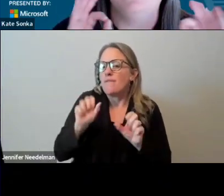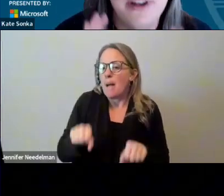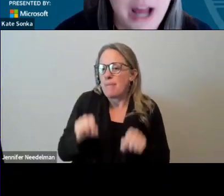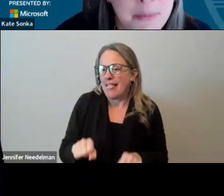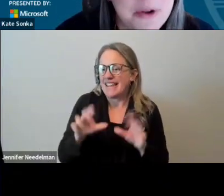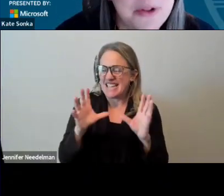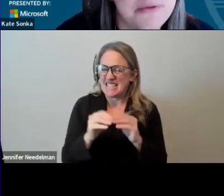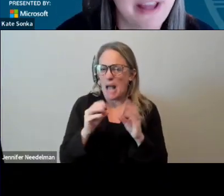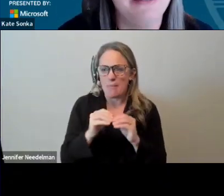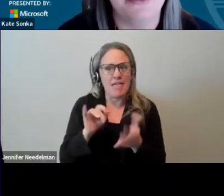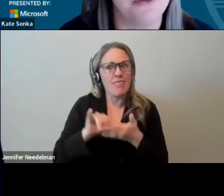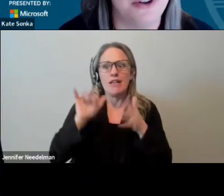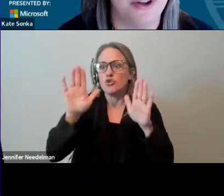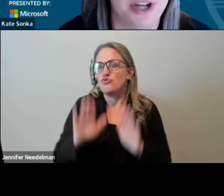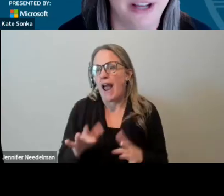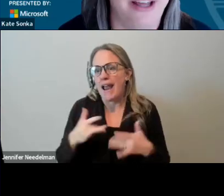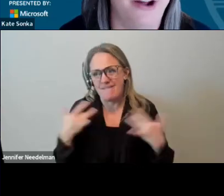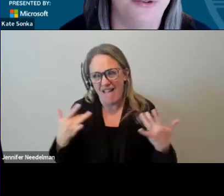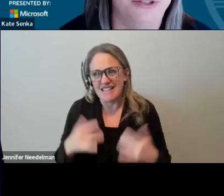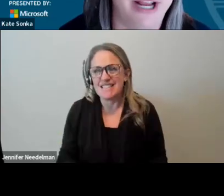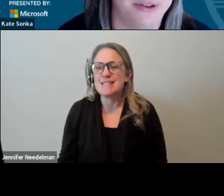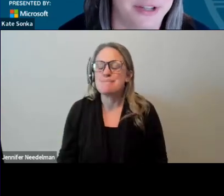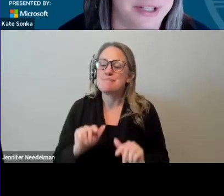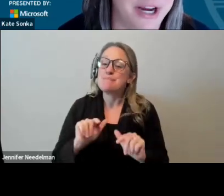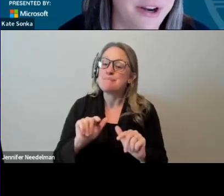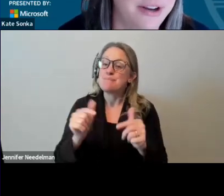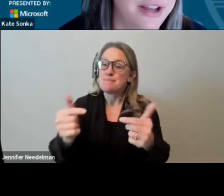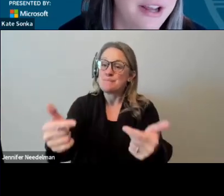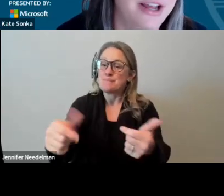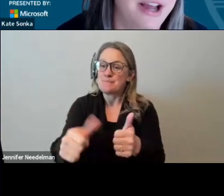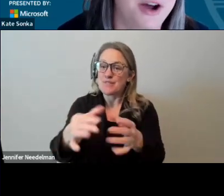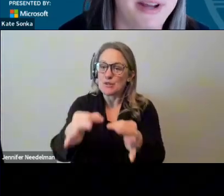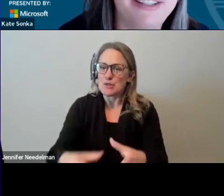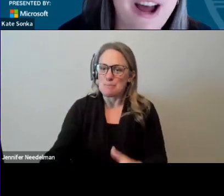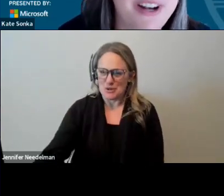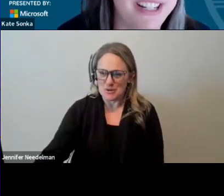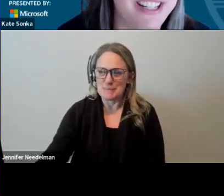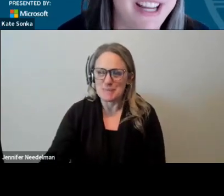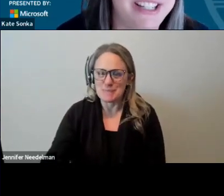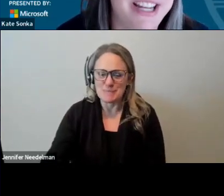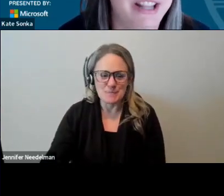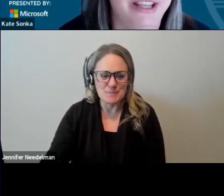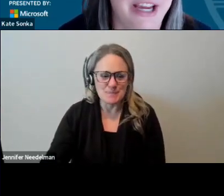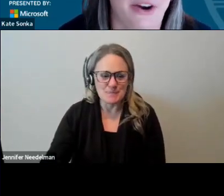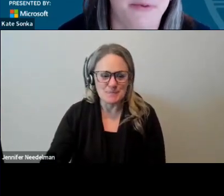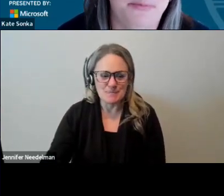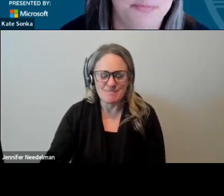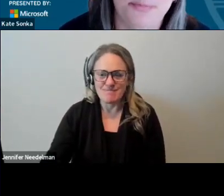which is a phenomenal event. You should all check that out later this year. It's now in its 16th year.